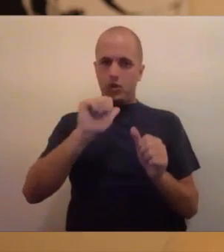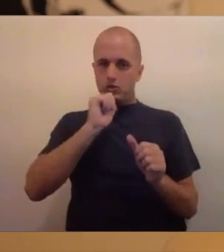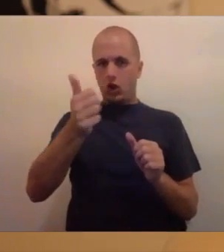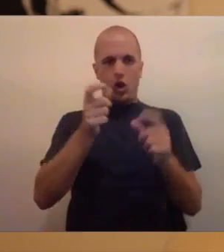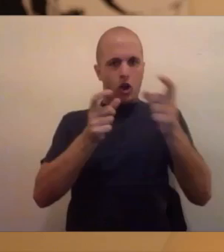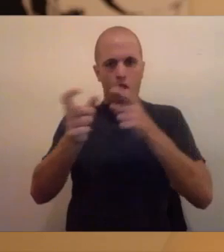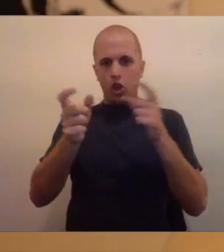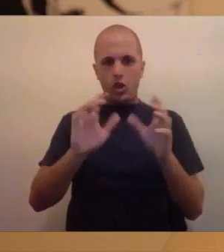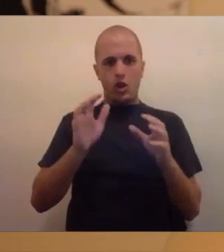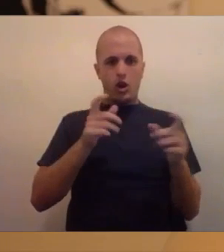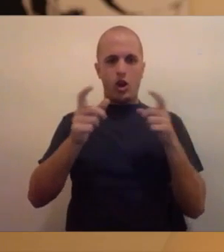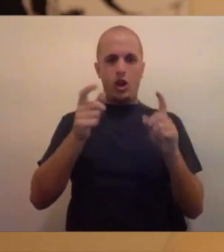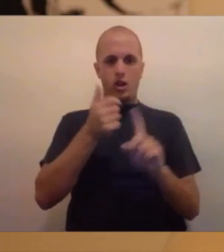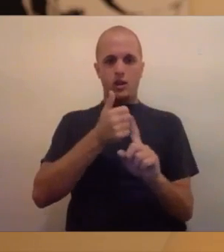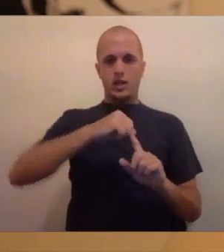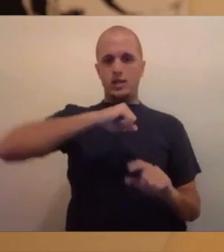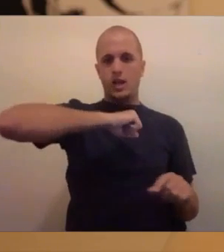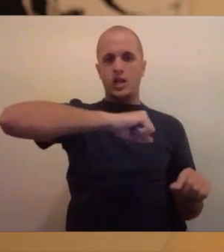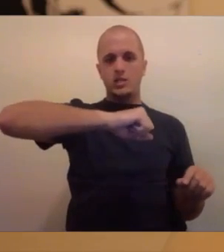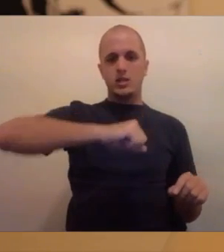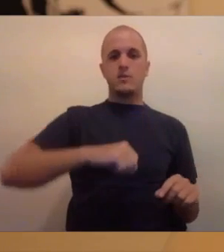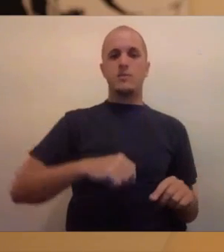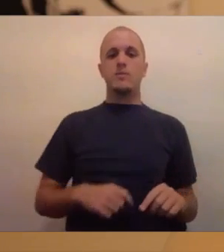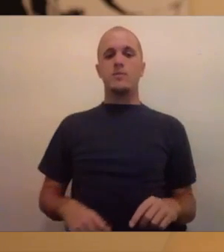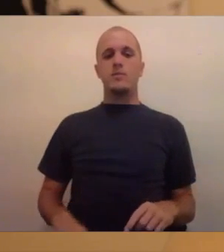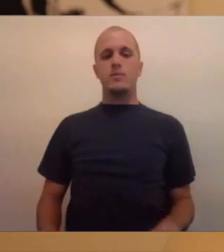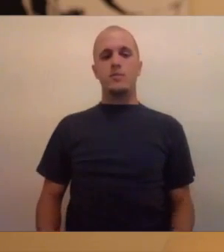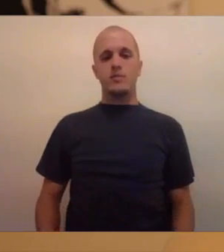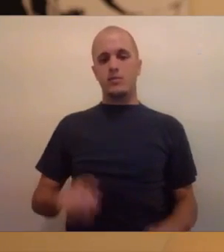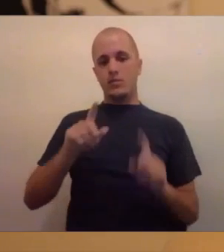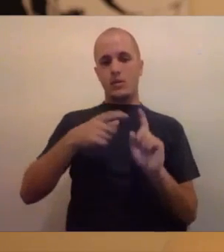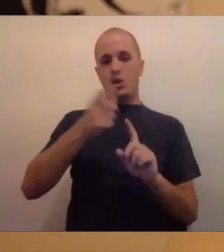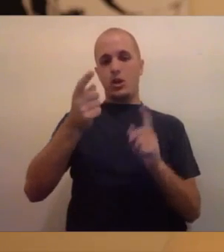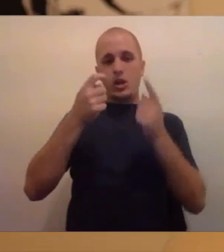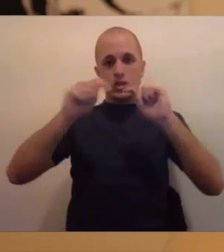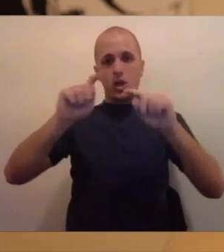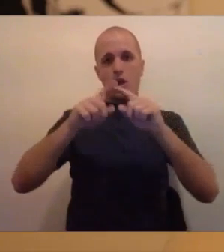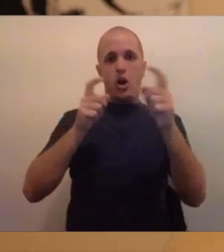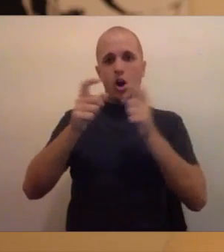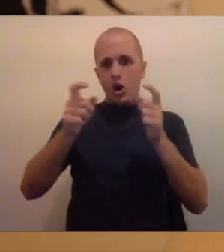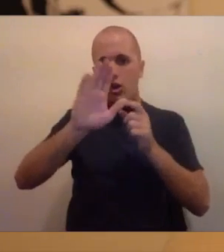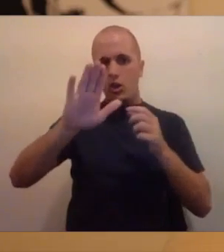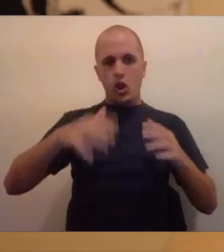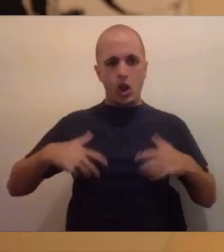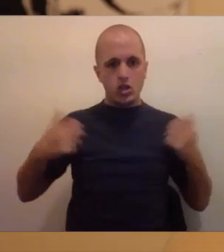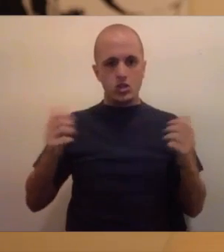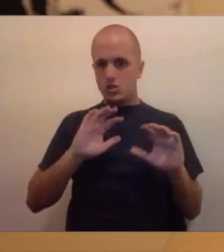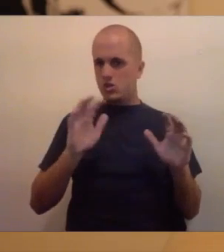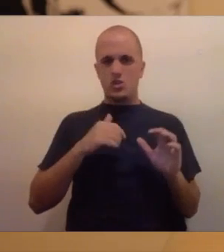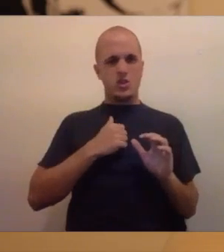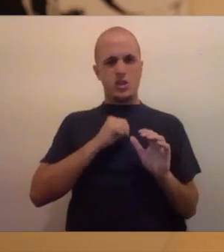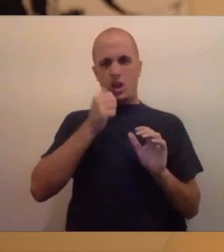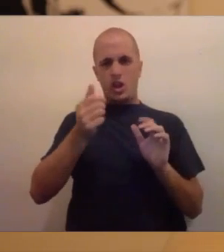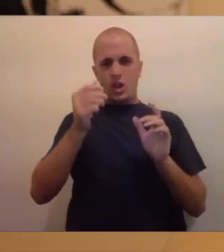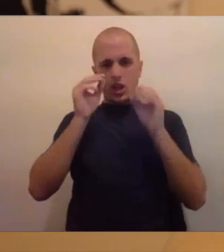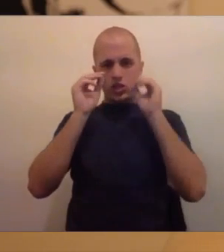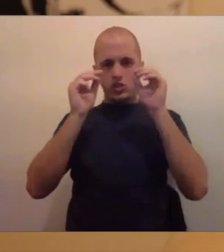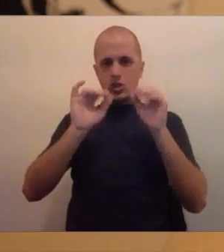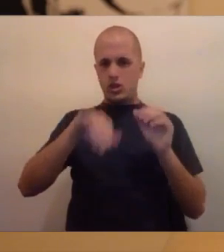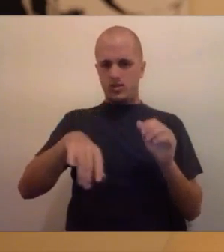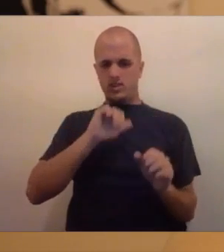Not control. Control is resistance. When you try to control your anger, ego,